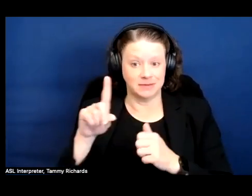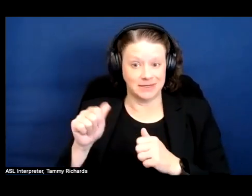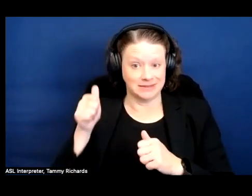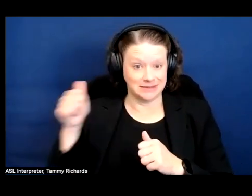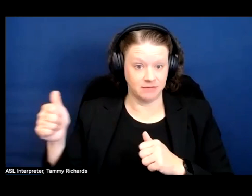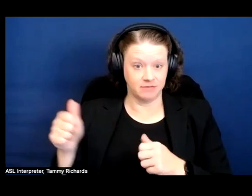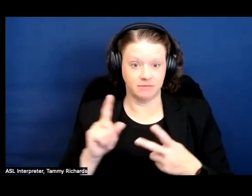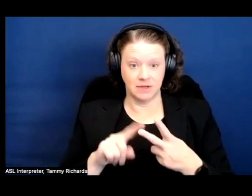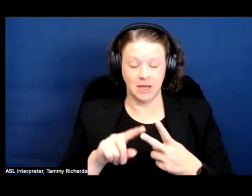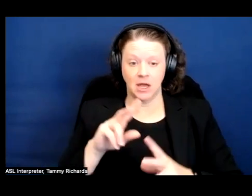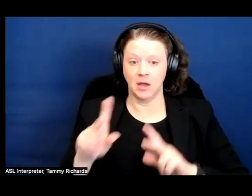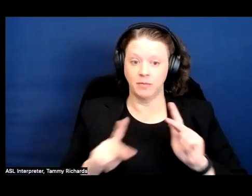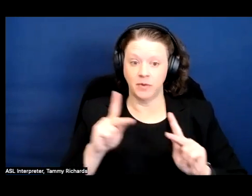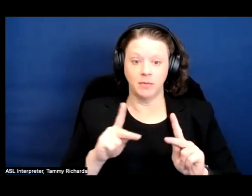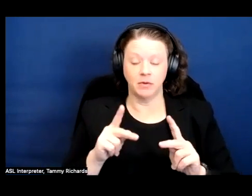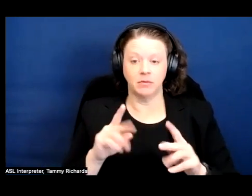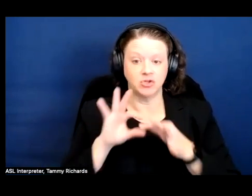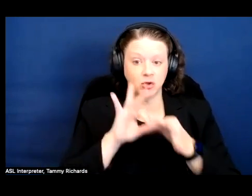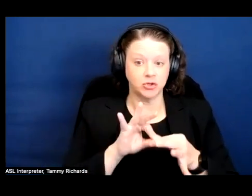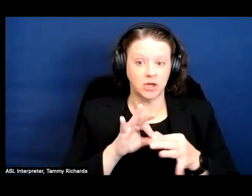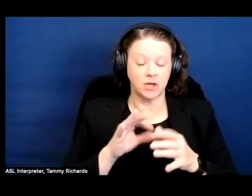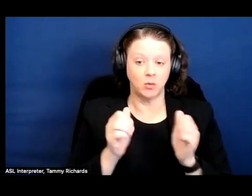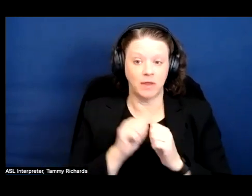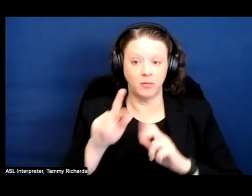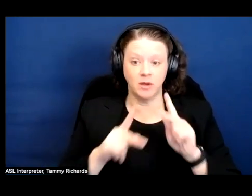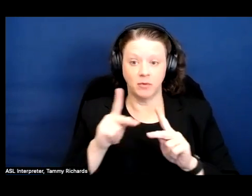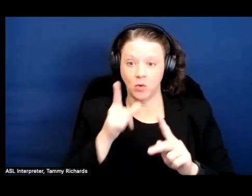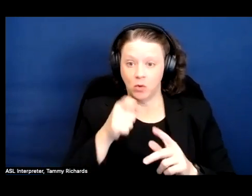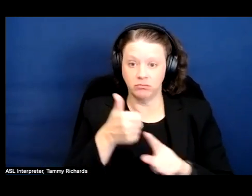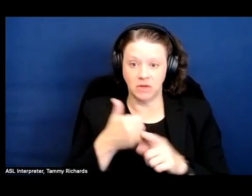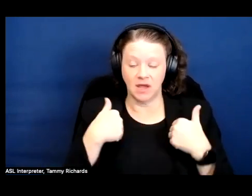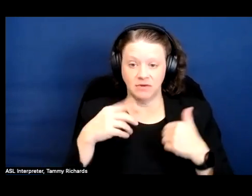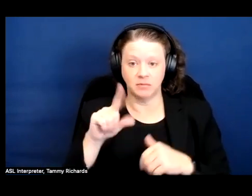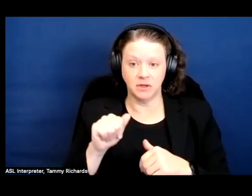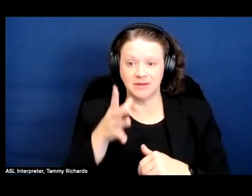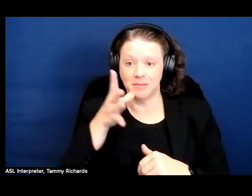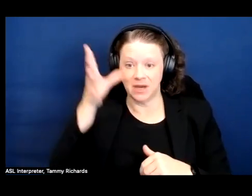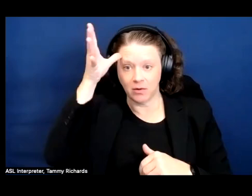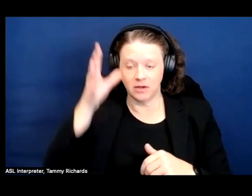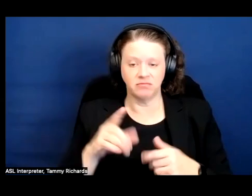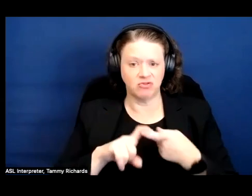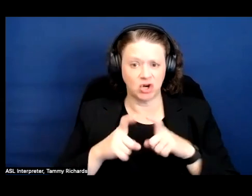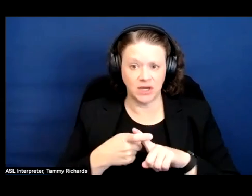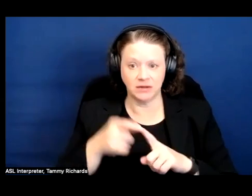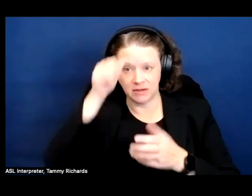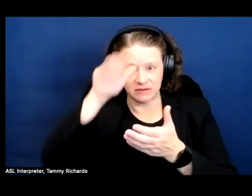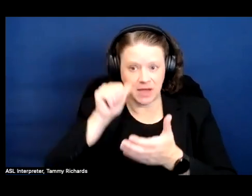that the person applying for the housing has a disability and it allows people who are inclined to discriminate